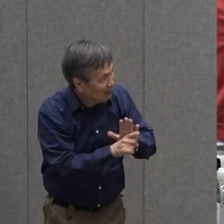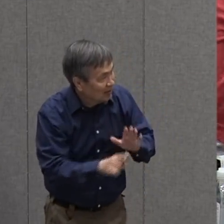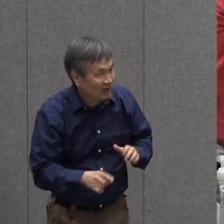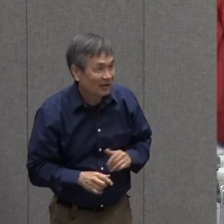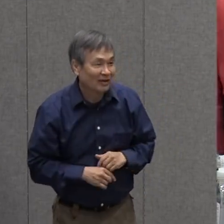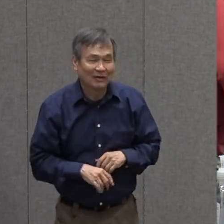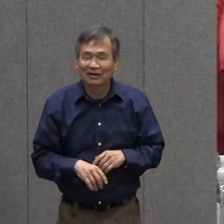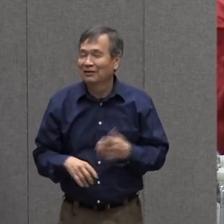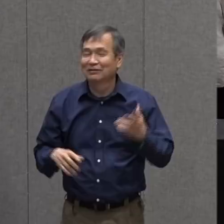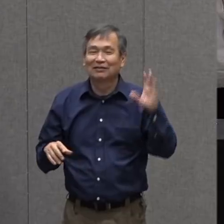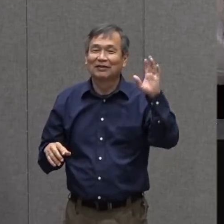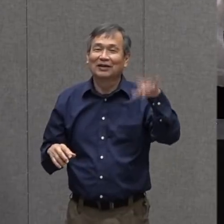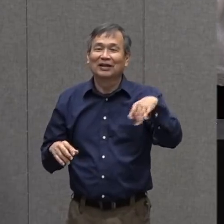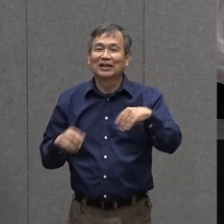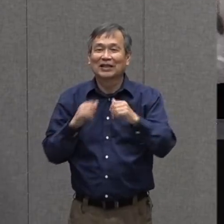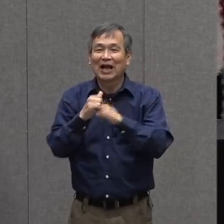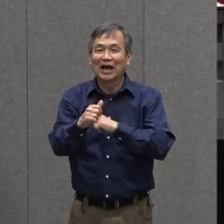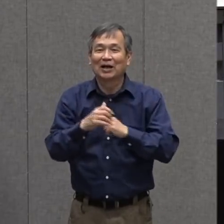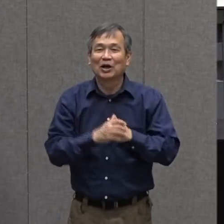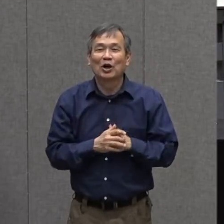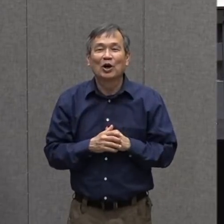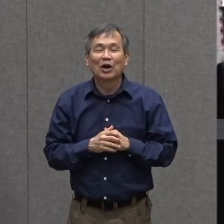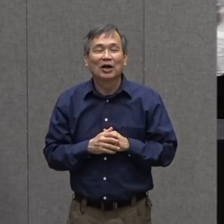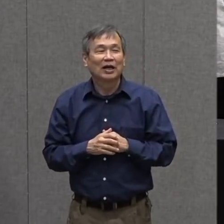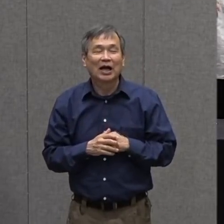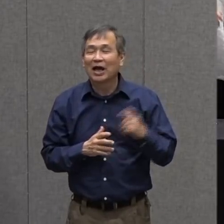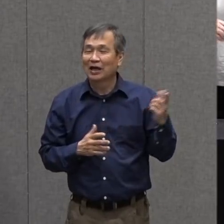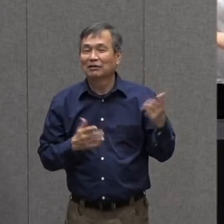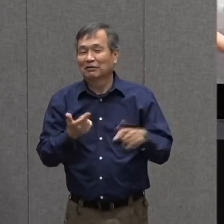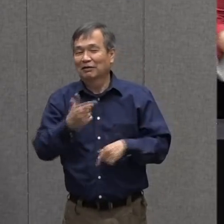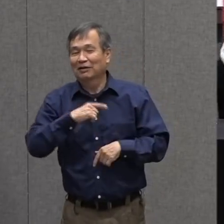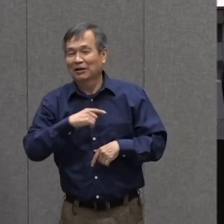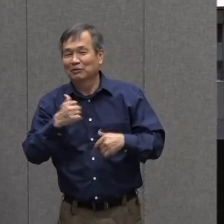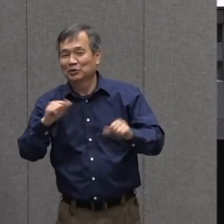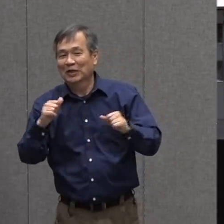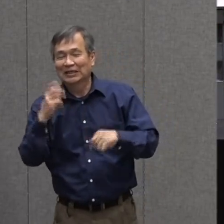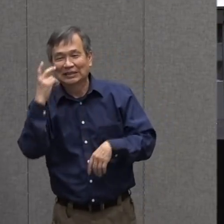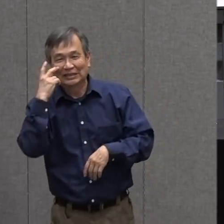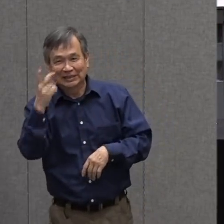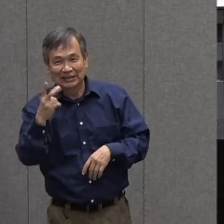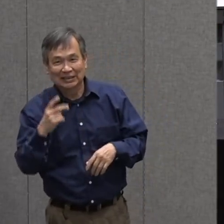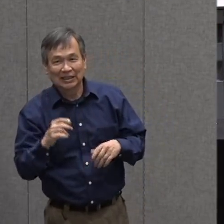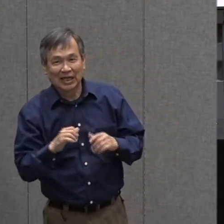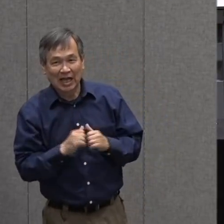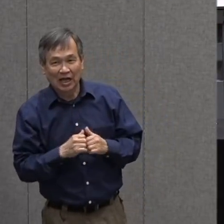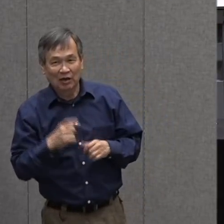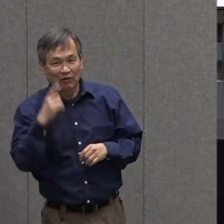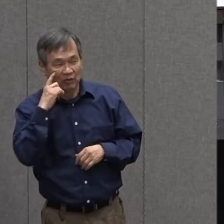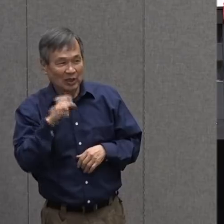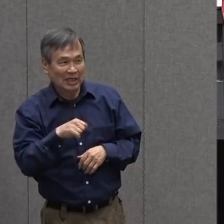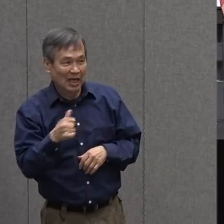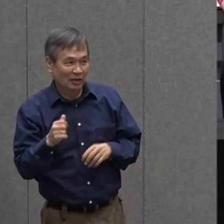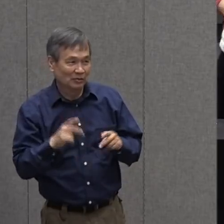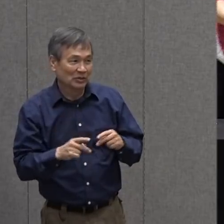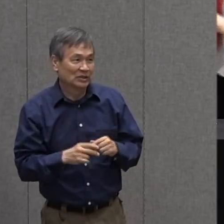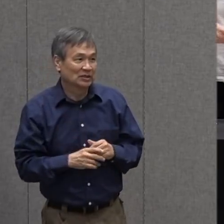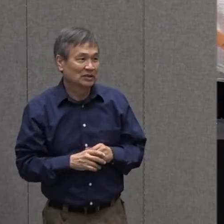Oh, she didn't. So lets have her do one for me. Just so you can kind of see how it would be for the other person.